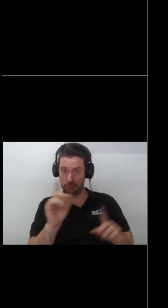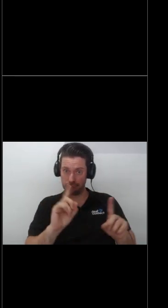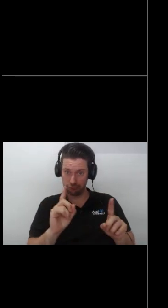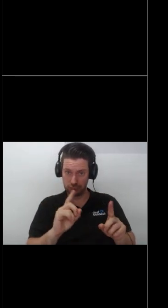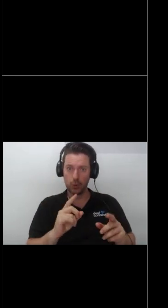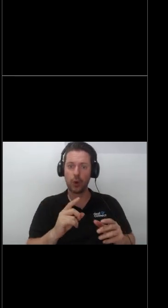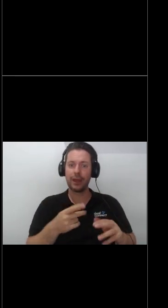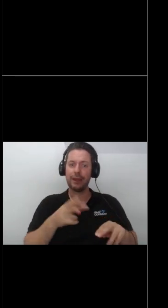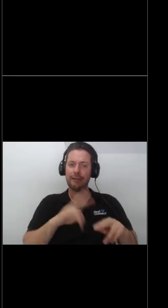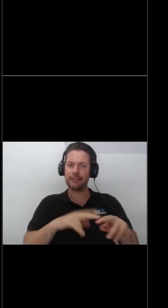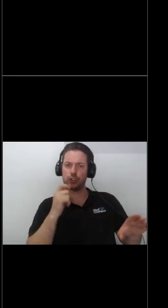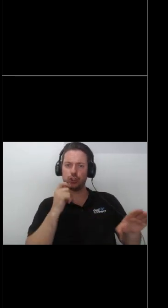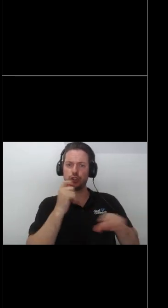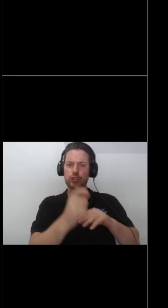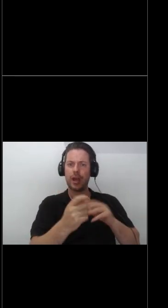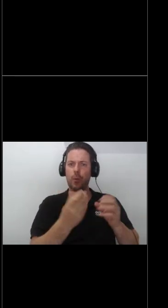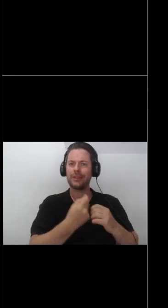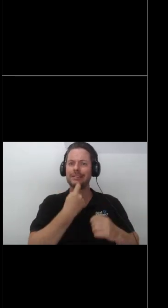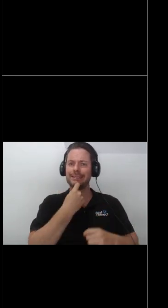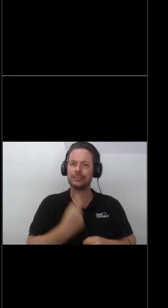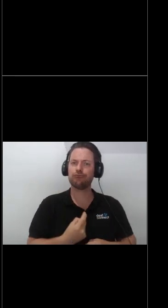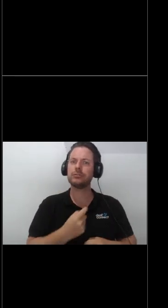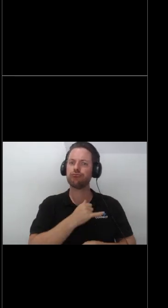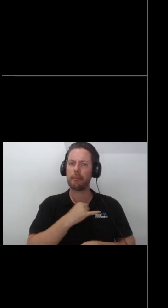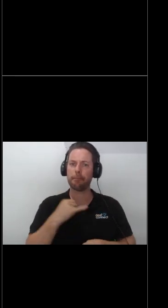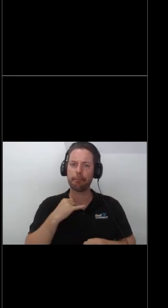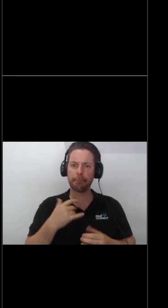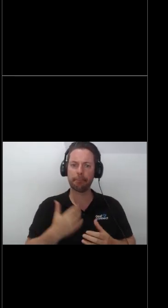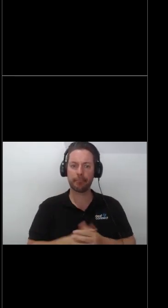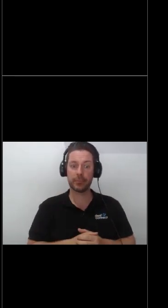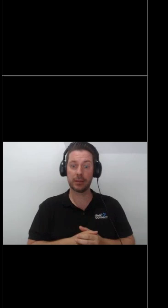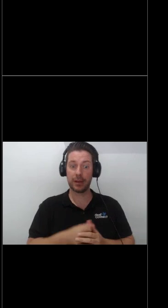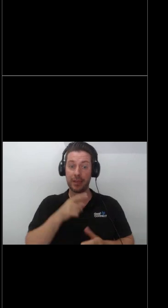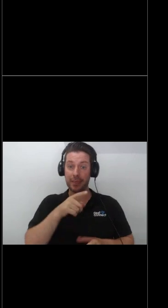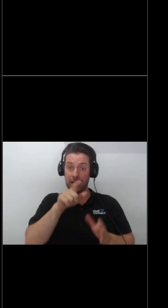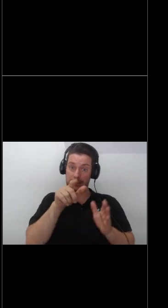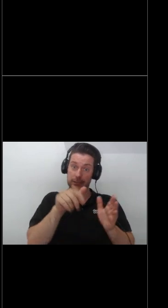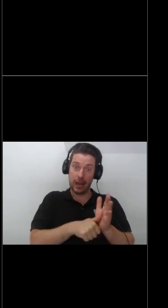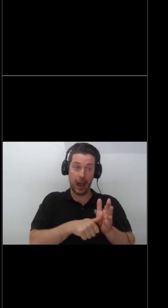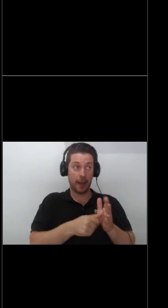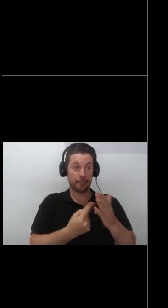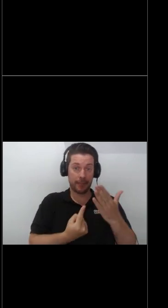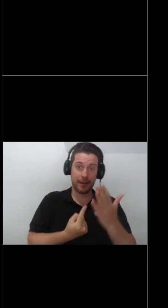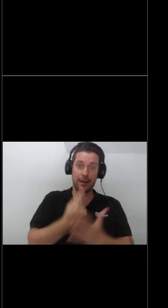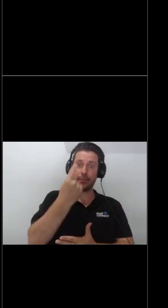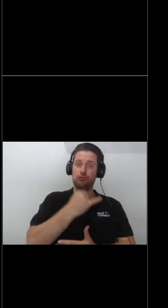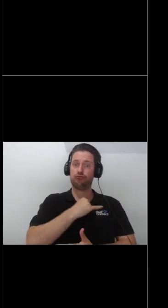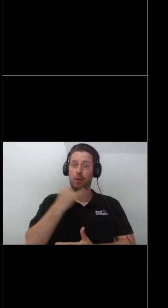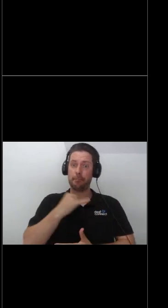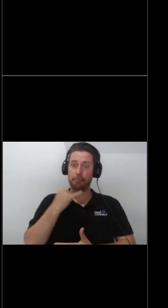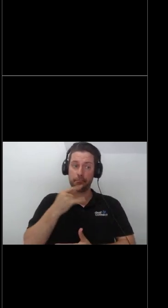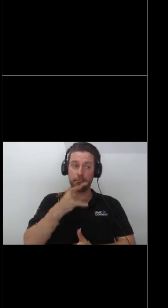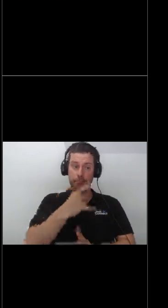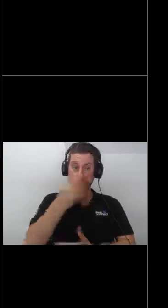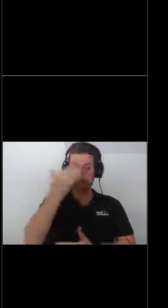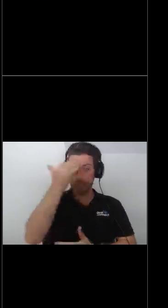The court decides essentially whether an offender was of unsound mind when they committed an offense and whether they fit to trial. The case of